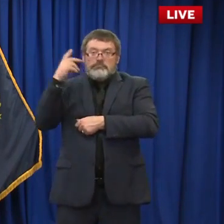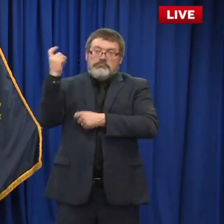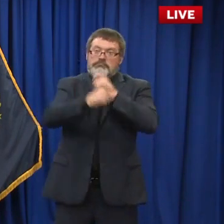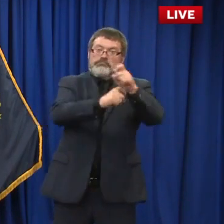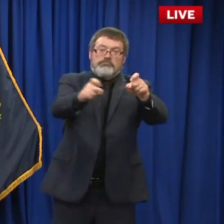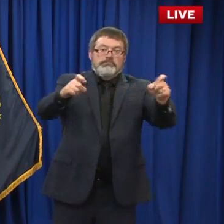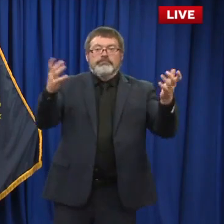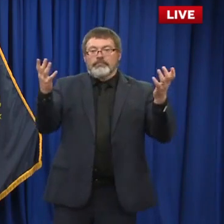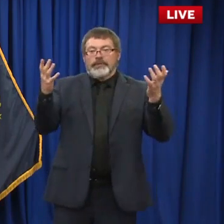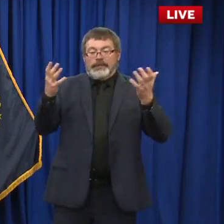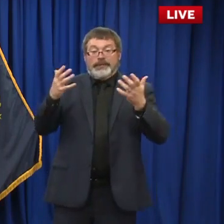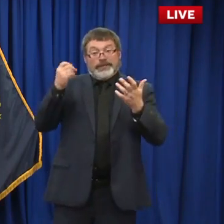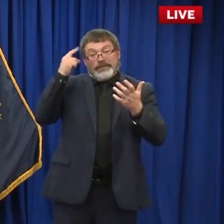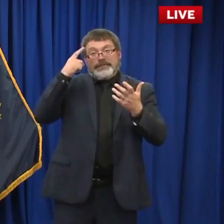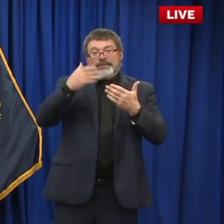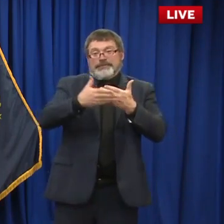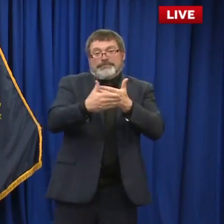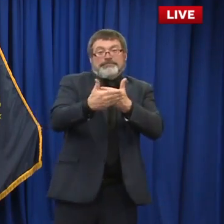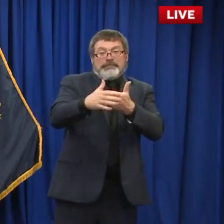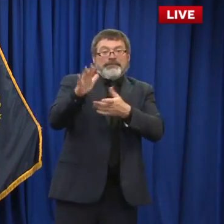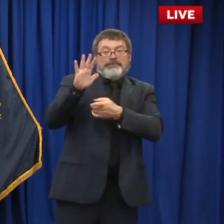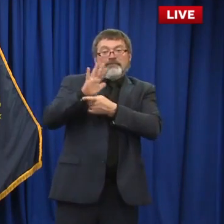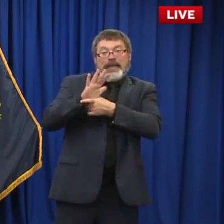AS WELL, SO WE'LL SEE WHAT ACTUALLY COMES OF IT. I'M HOPEFUL.